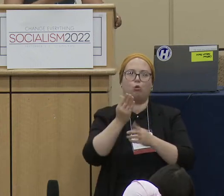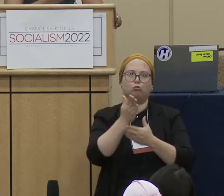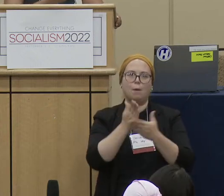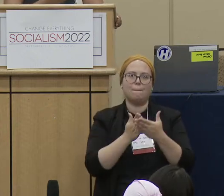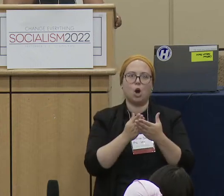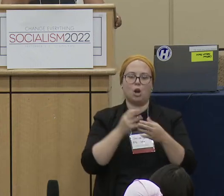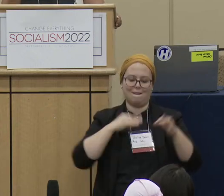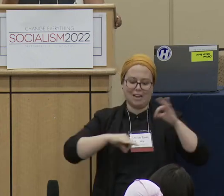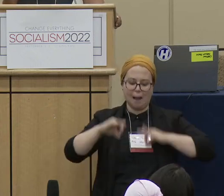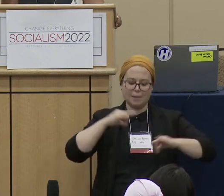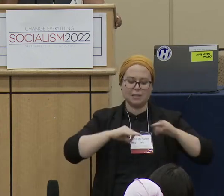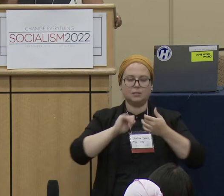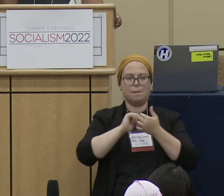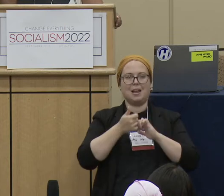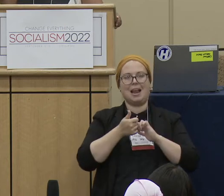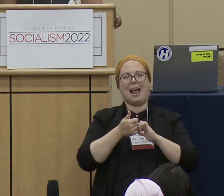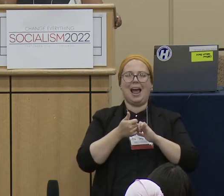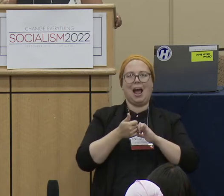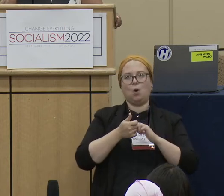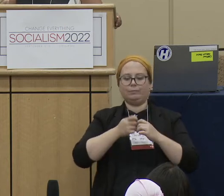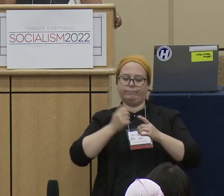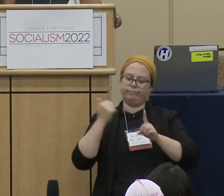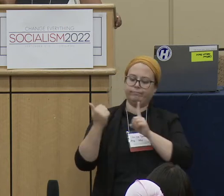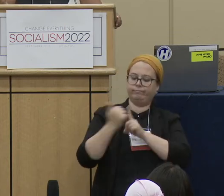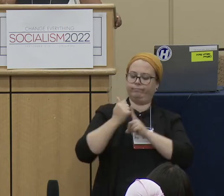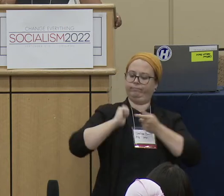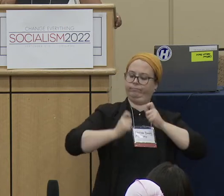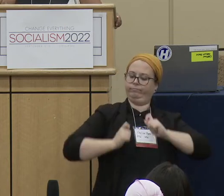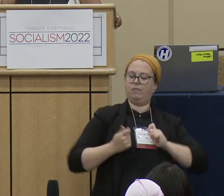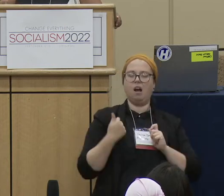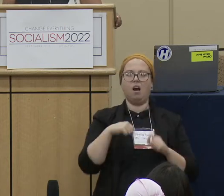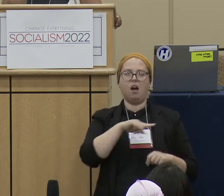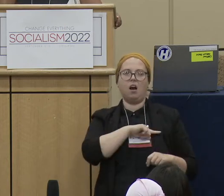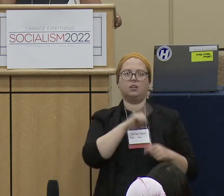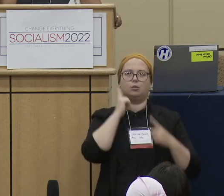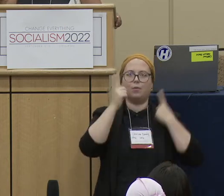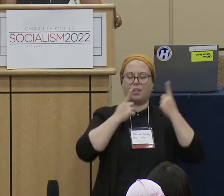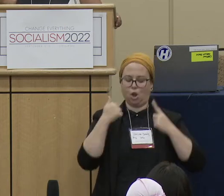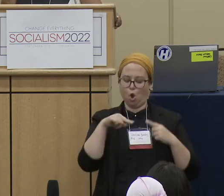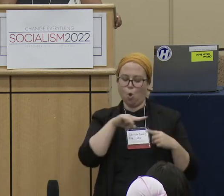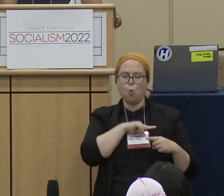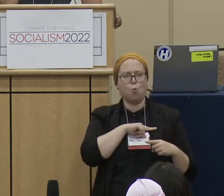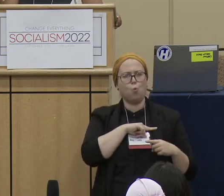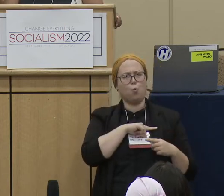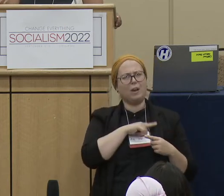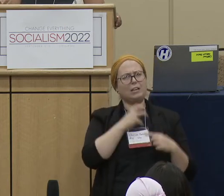cultural aspect of capitalism and how it manipulates us into